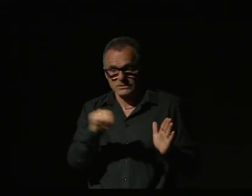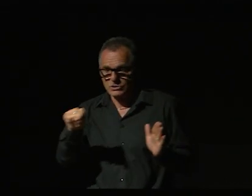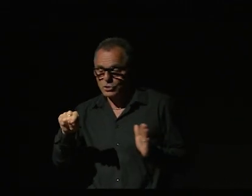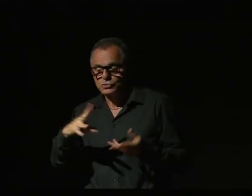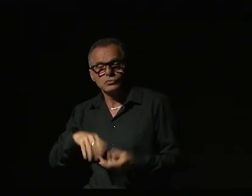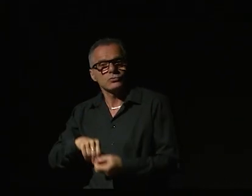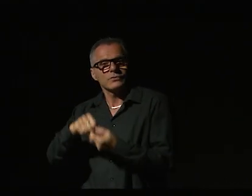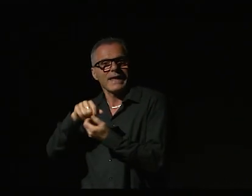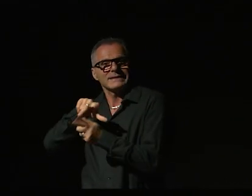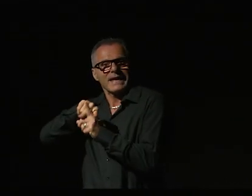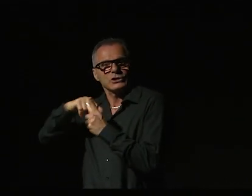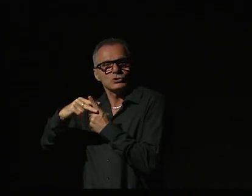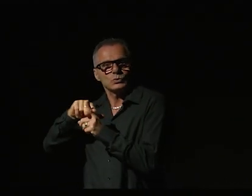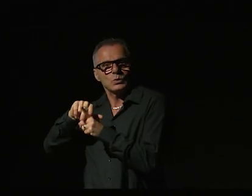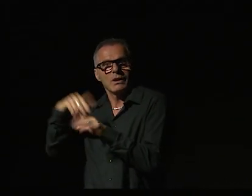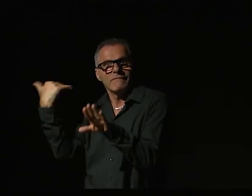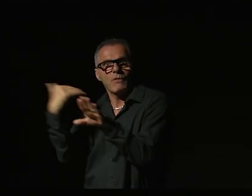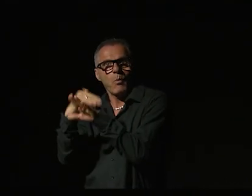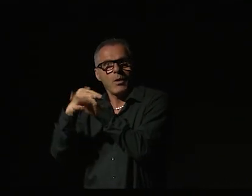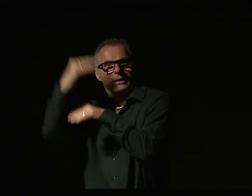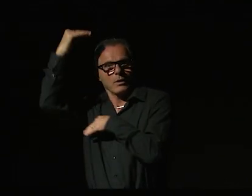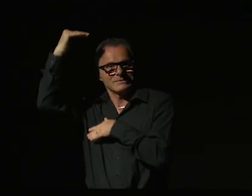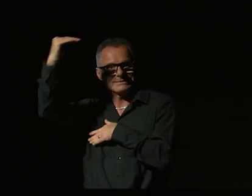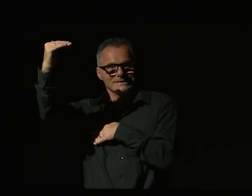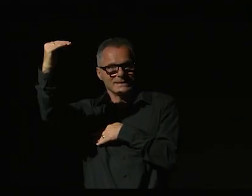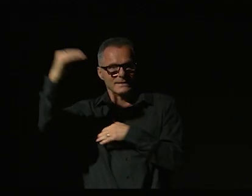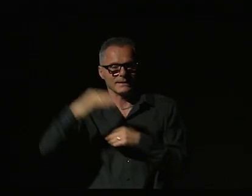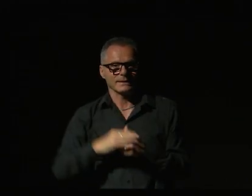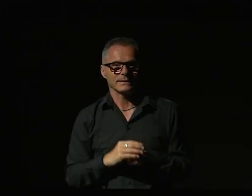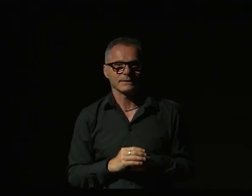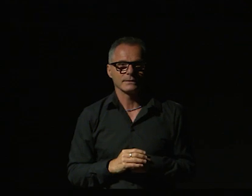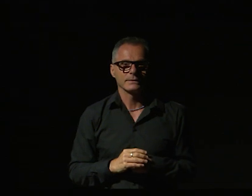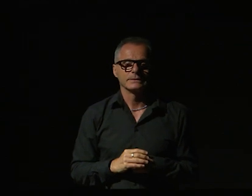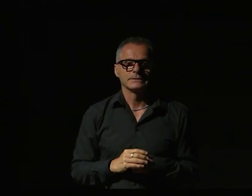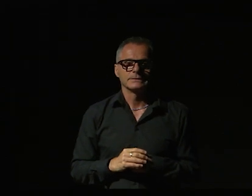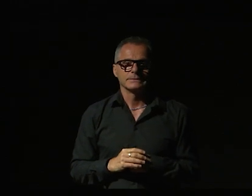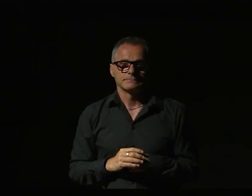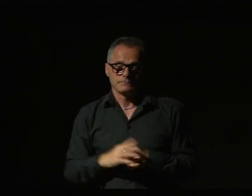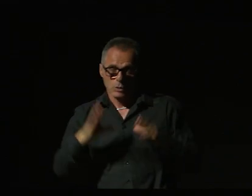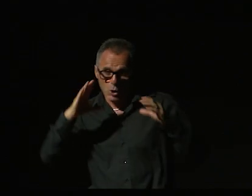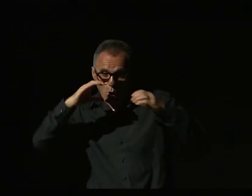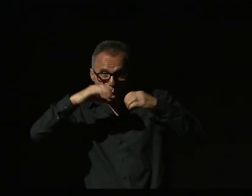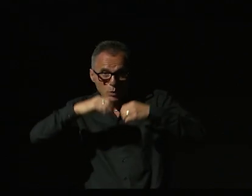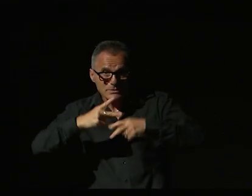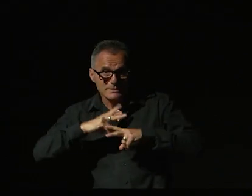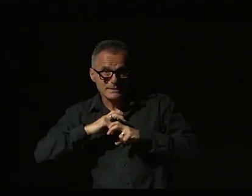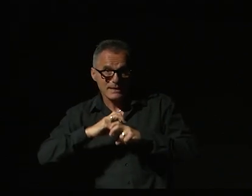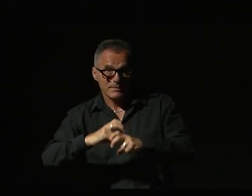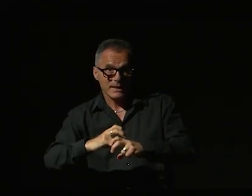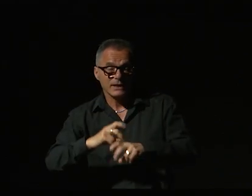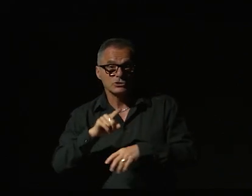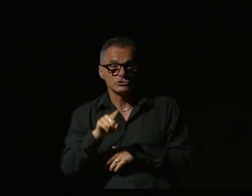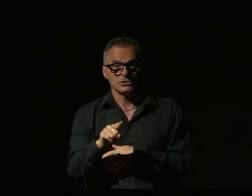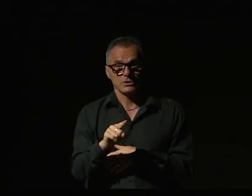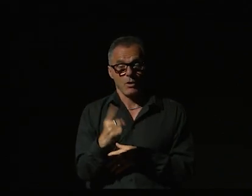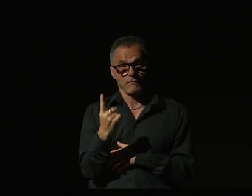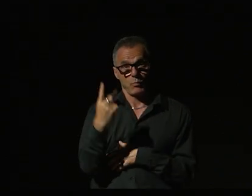that you could use for working itself. The close examination of 'Aurora and Cephalus' cartoon is,